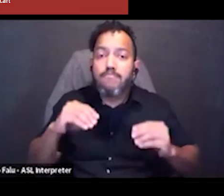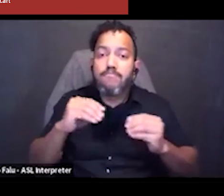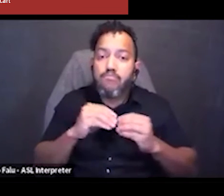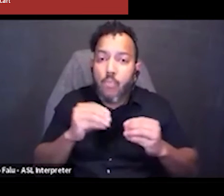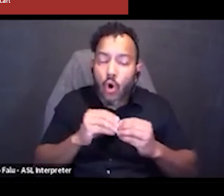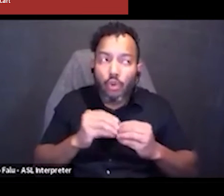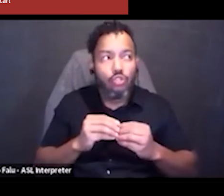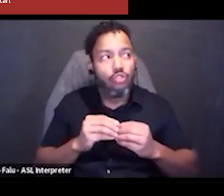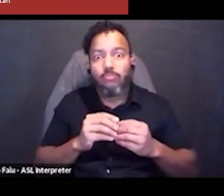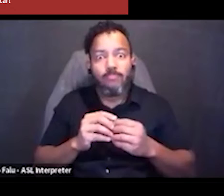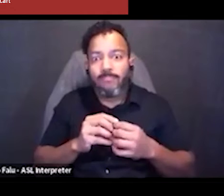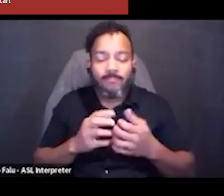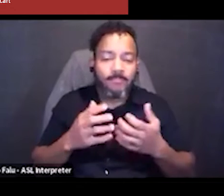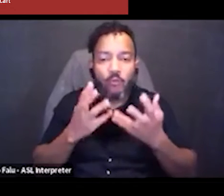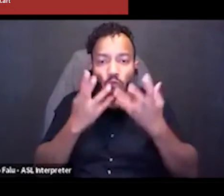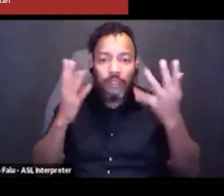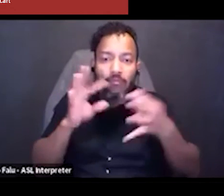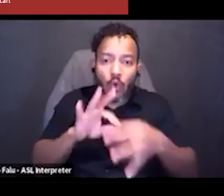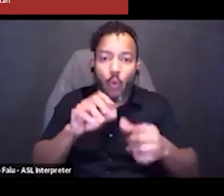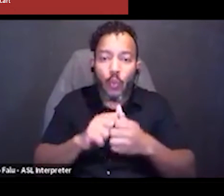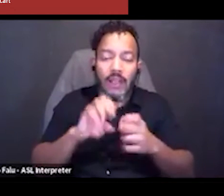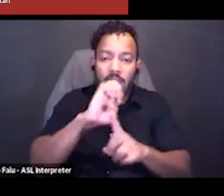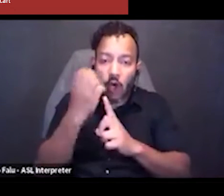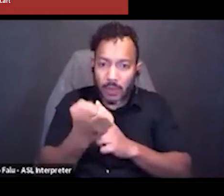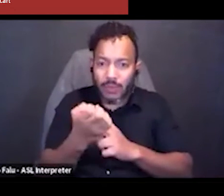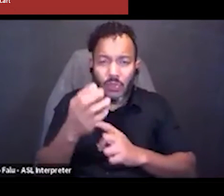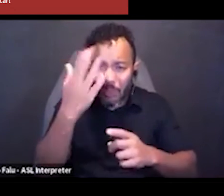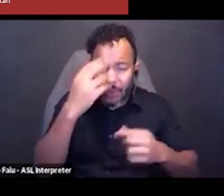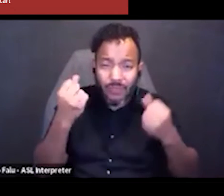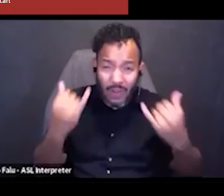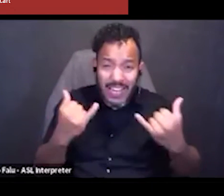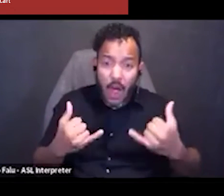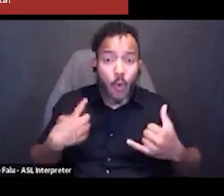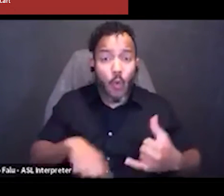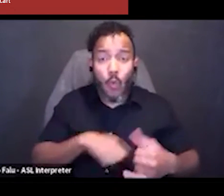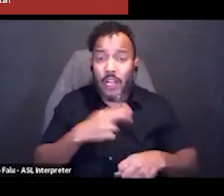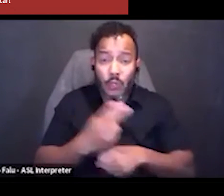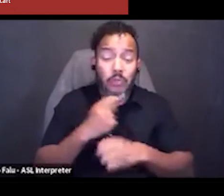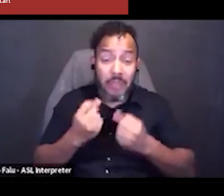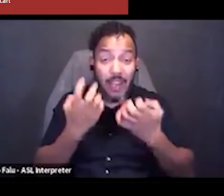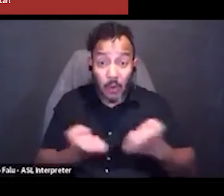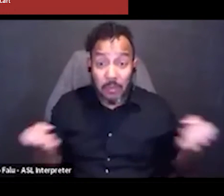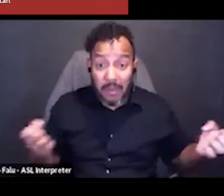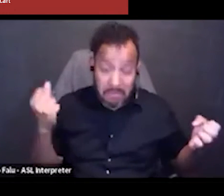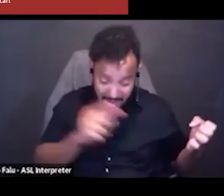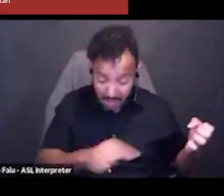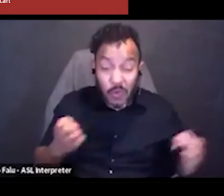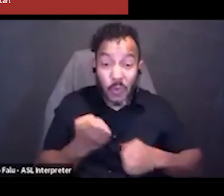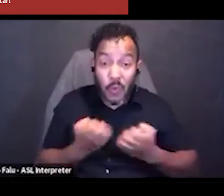Even just our transportation system, I know we can do better.